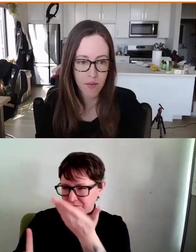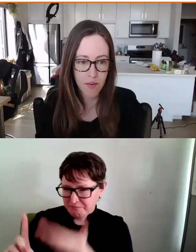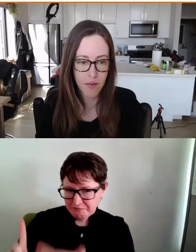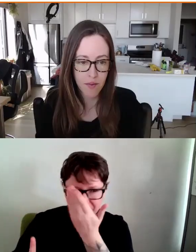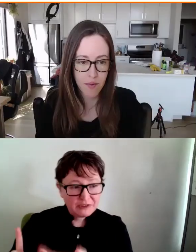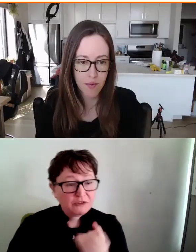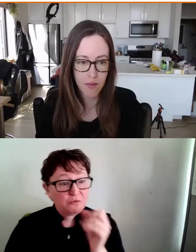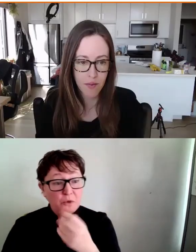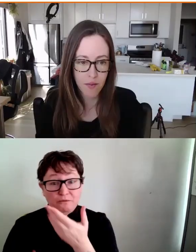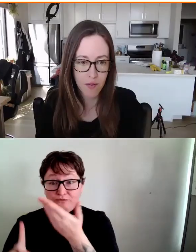I will introduce her.